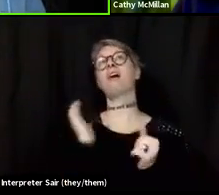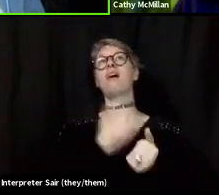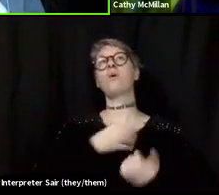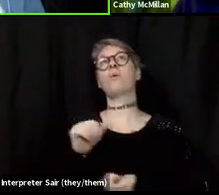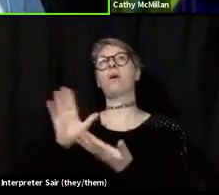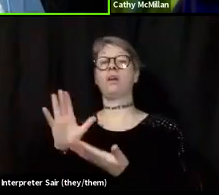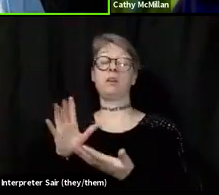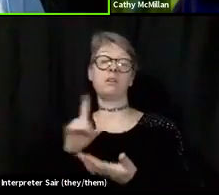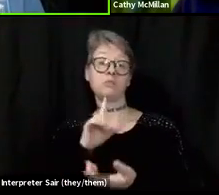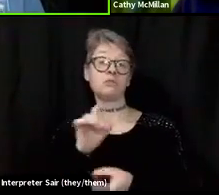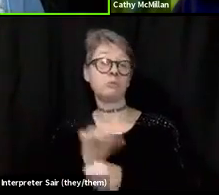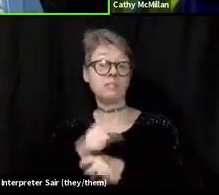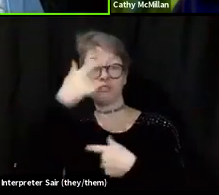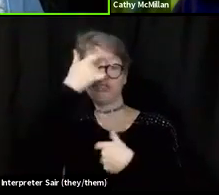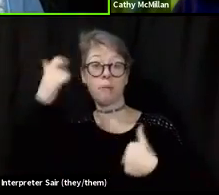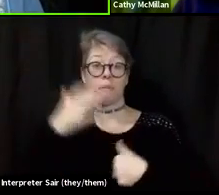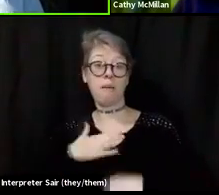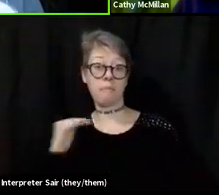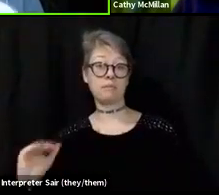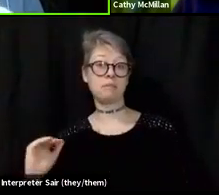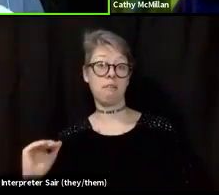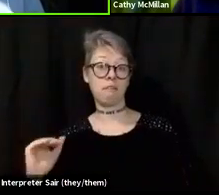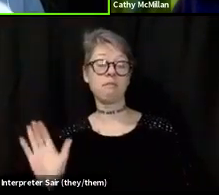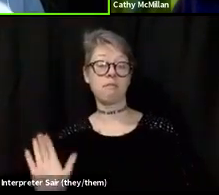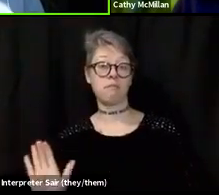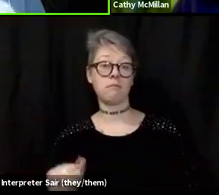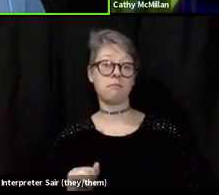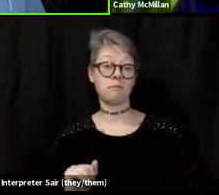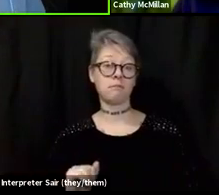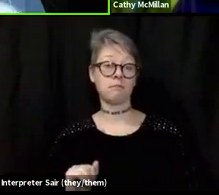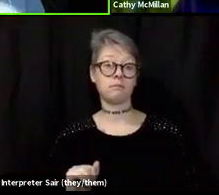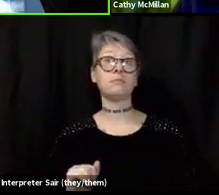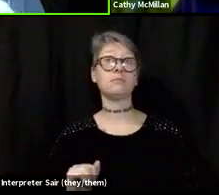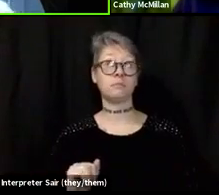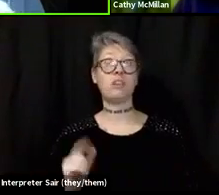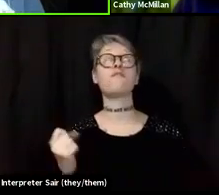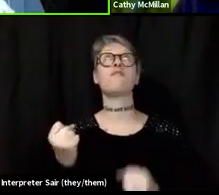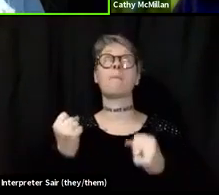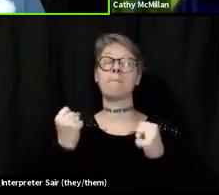And they're like, no we're just going to do it, we're going to do, which was. was actually traumatizing to me was actually traumatizing to my child's, he can from